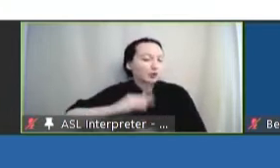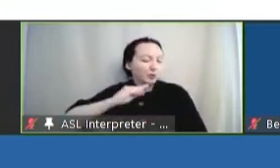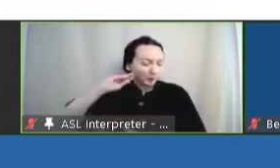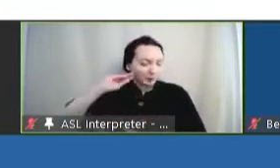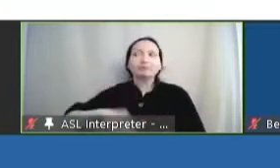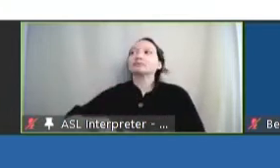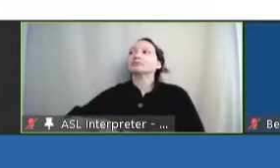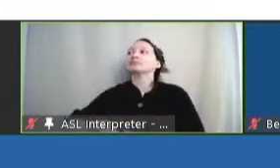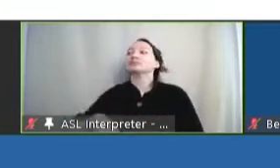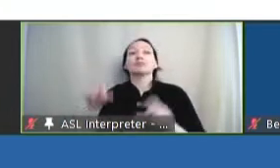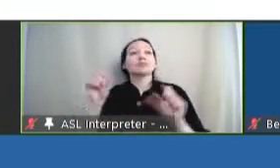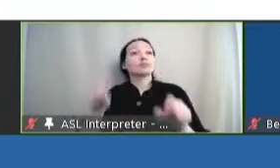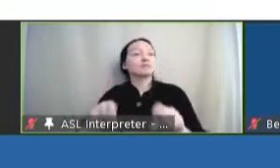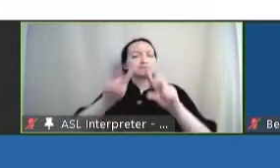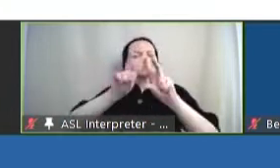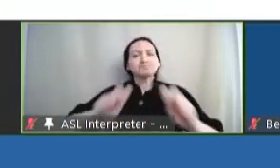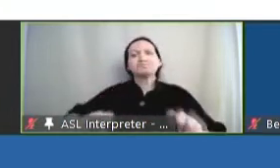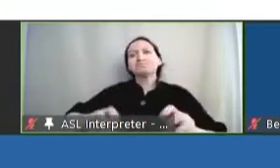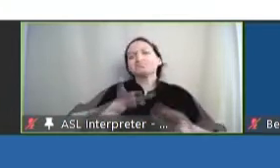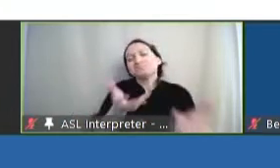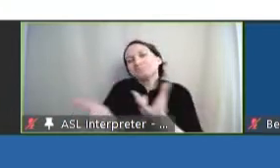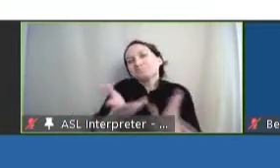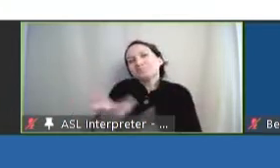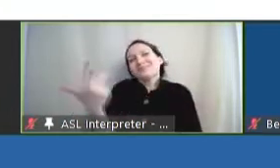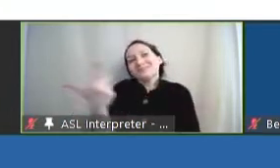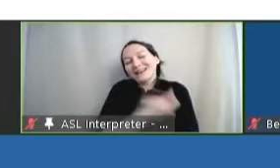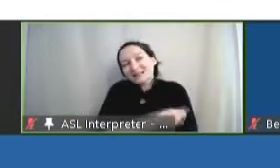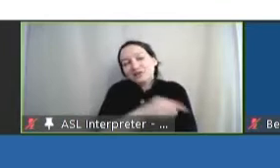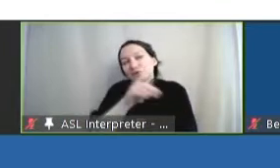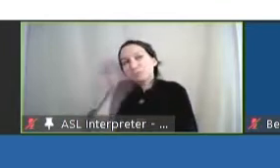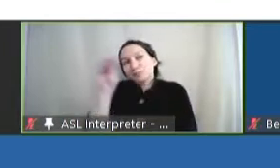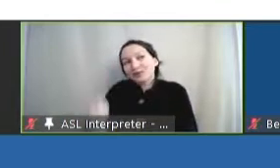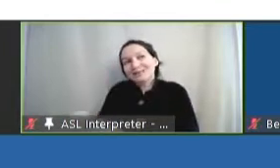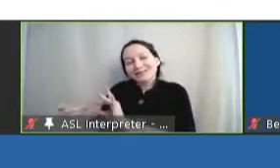potentially assess interactions between vaccination rates and specific subgroups,